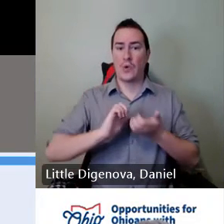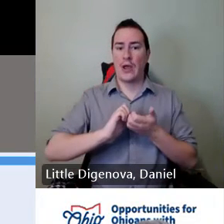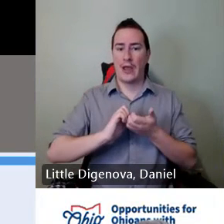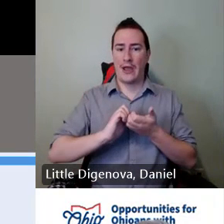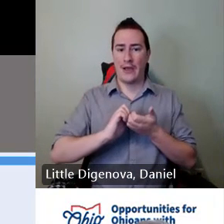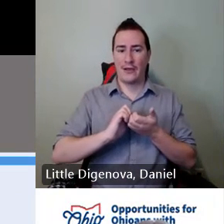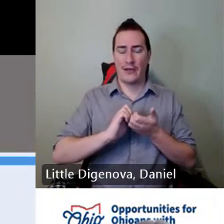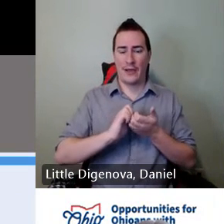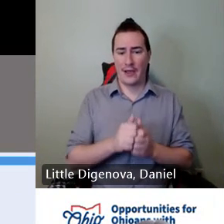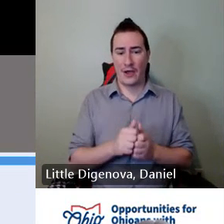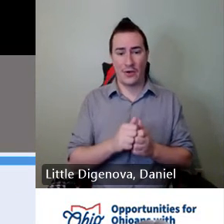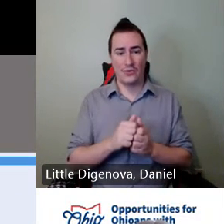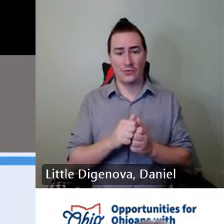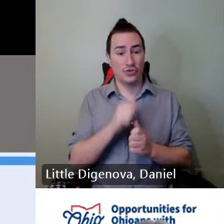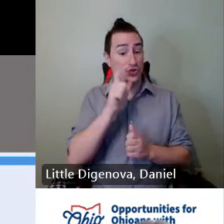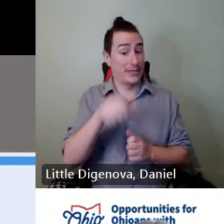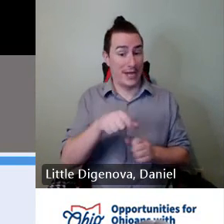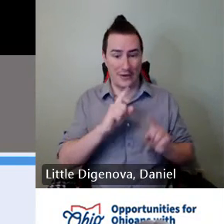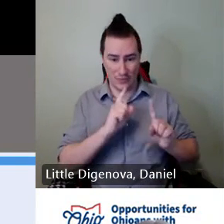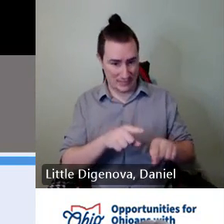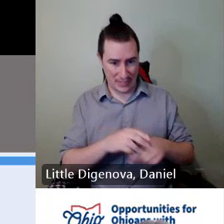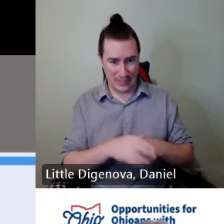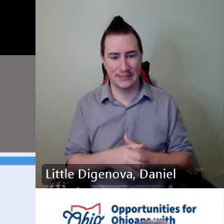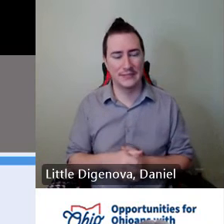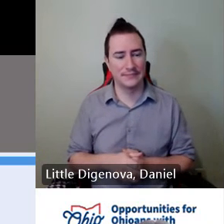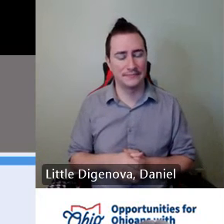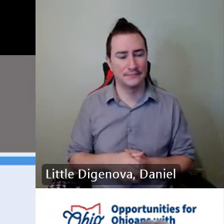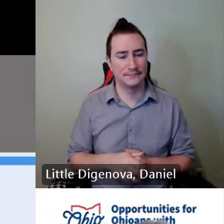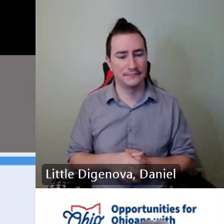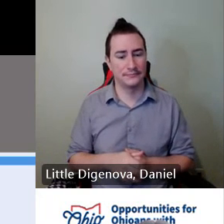You do not want to say that an employee has a disability and